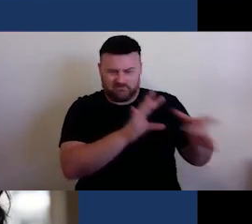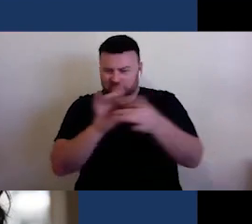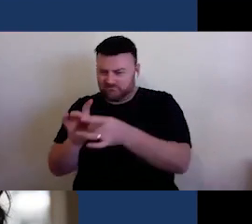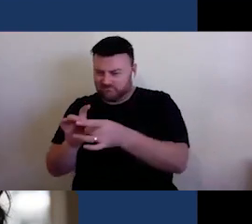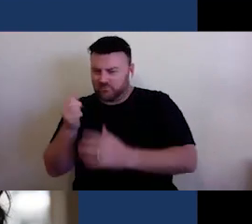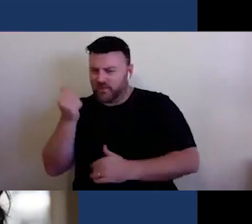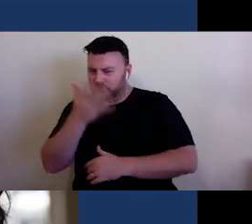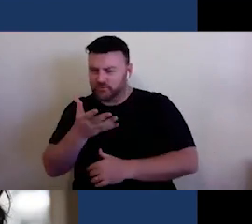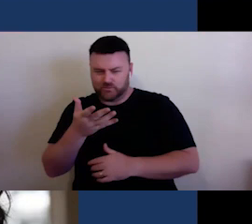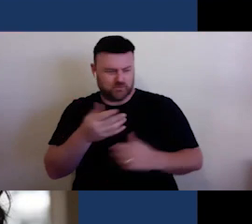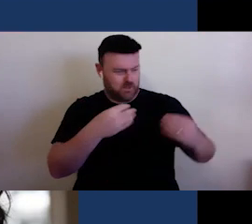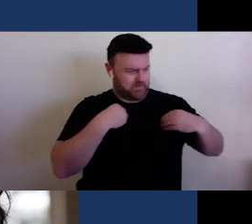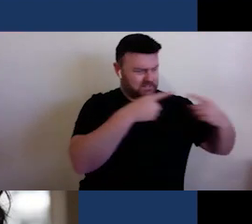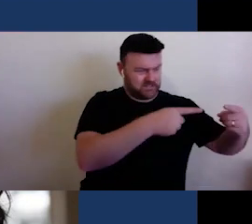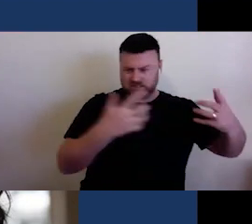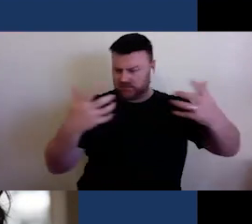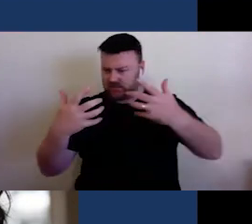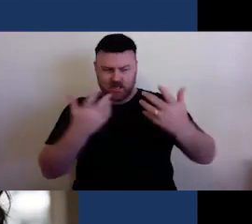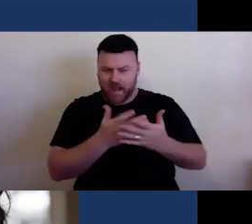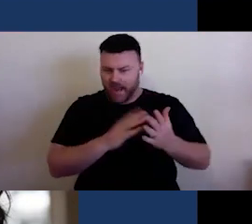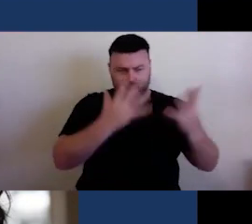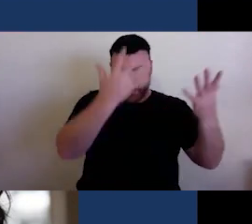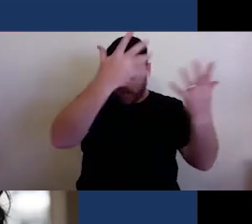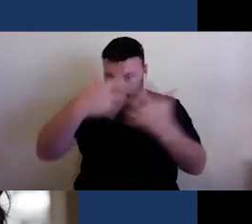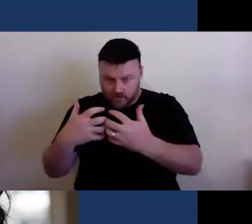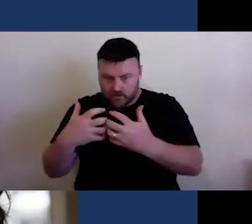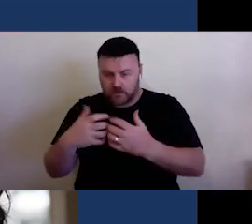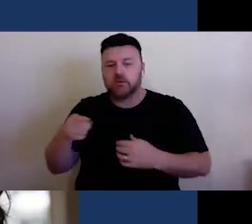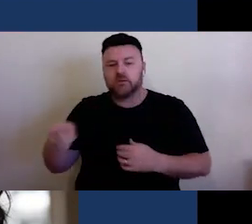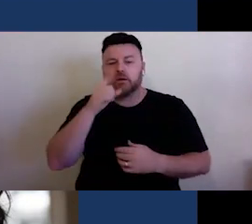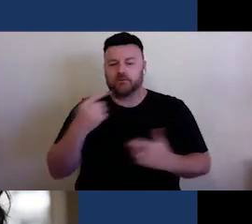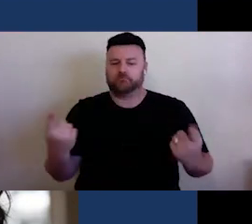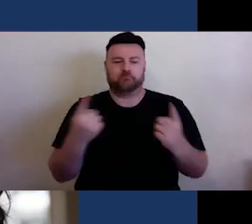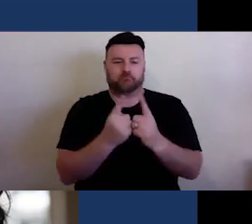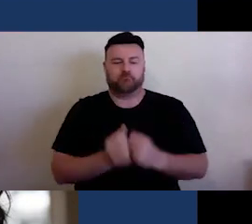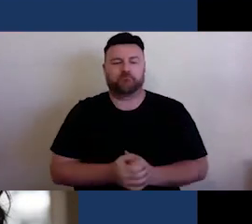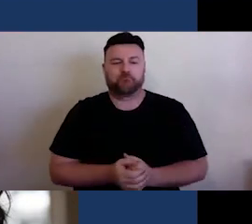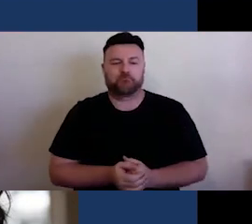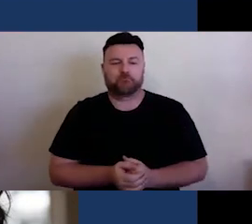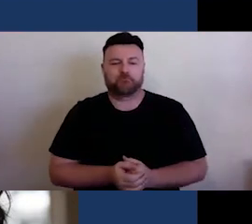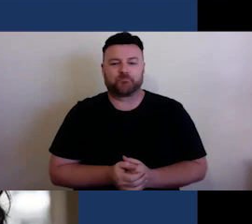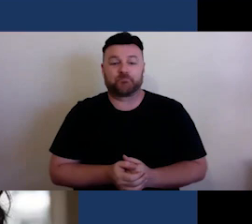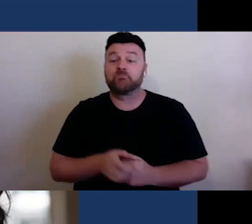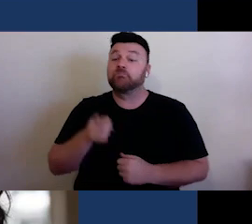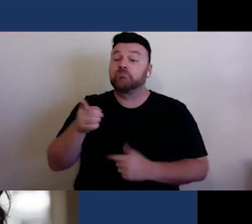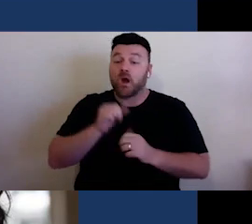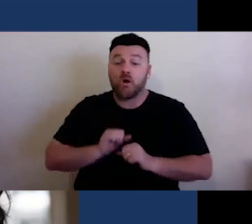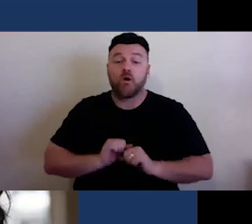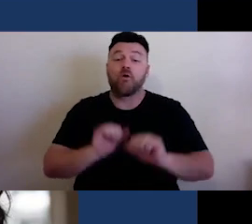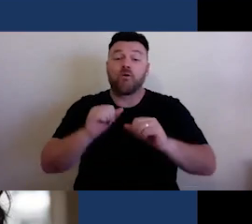Director, of Terri Janke and Company, she manages her team to